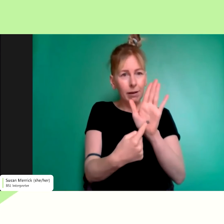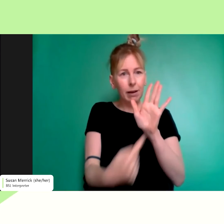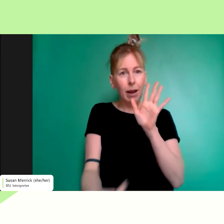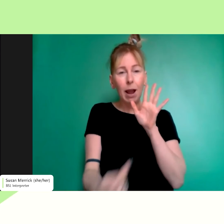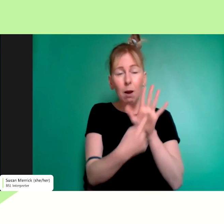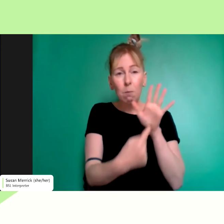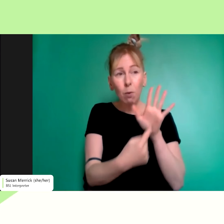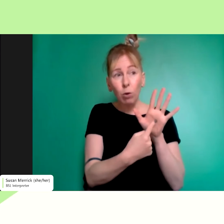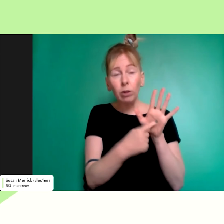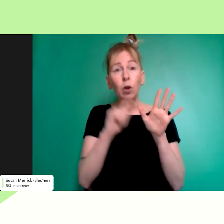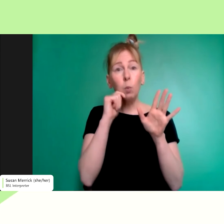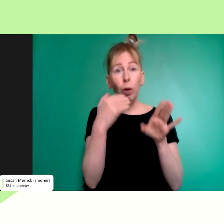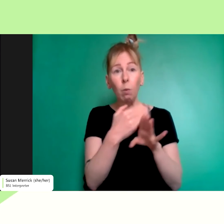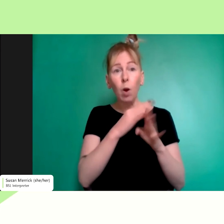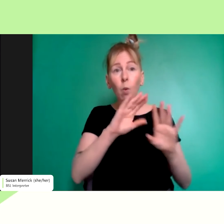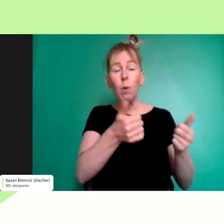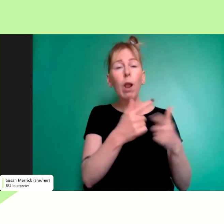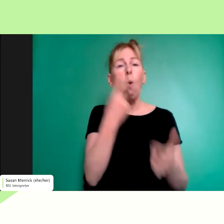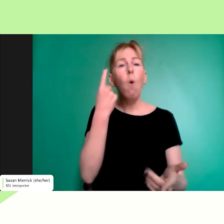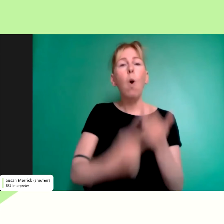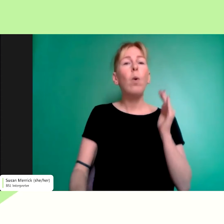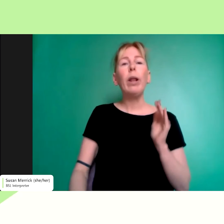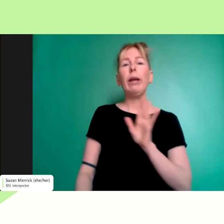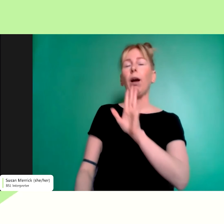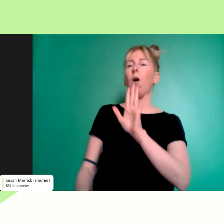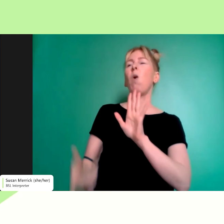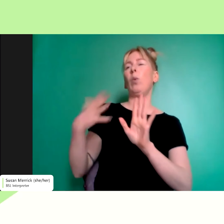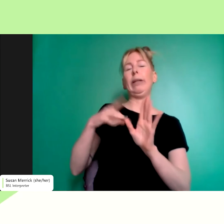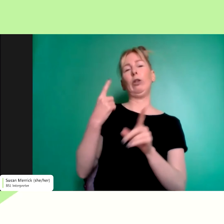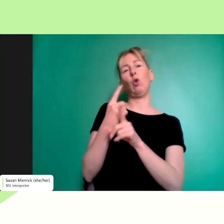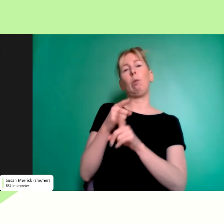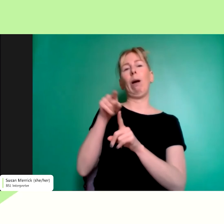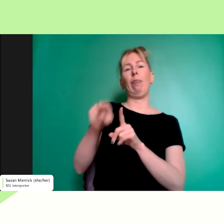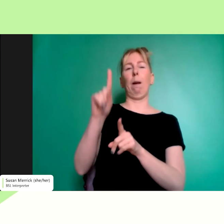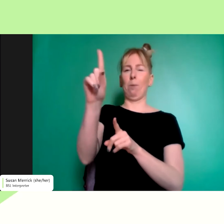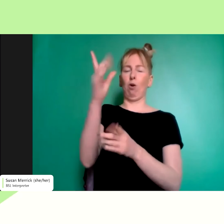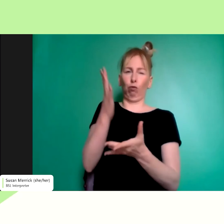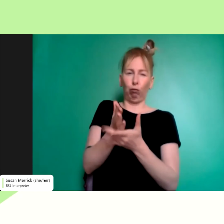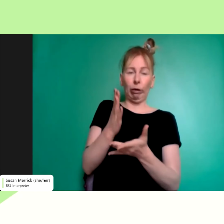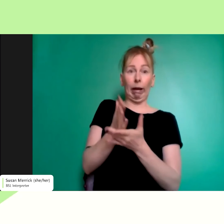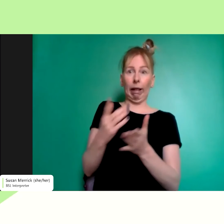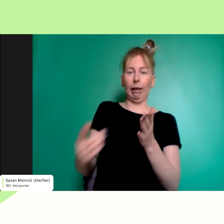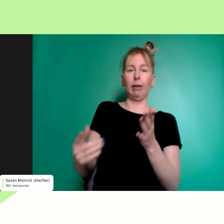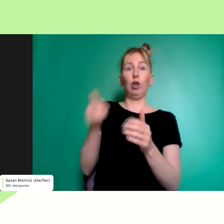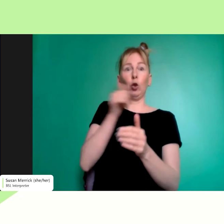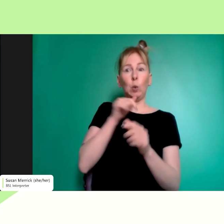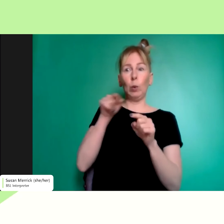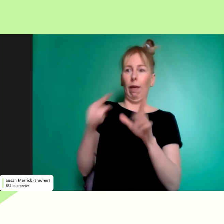Why must the burden of educating the sector sit with those individuals who were previously marginalised by it?